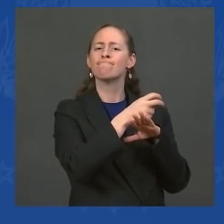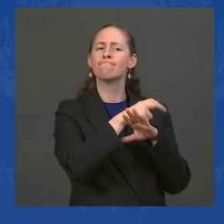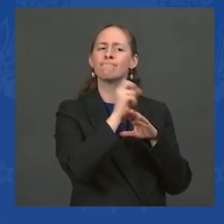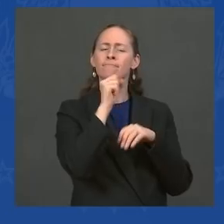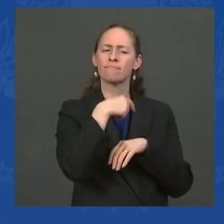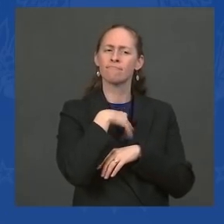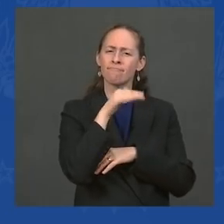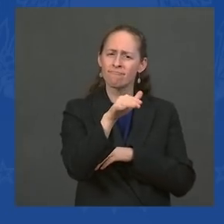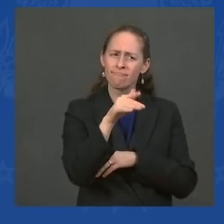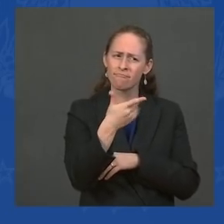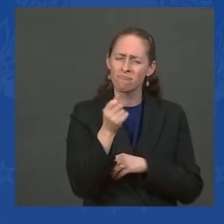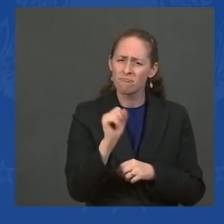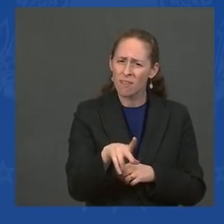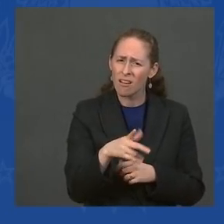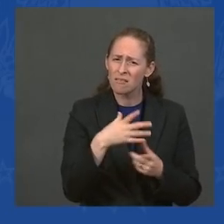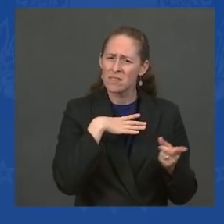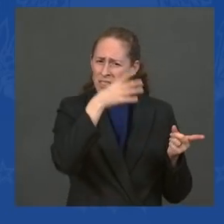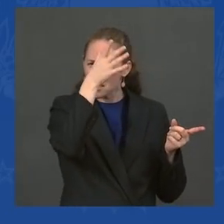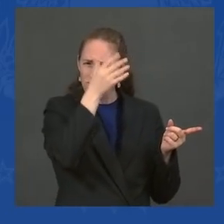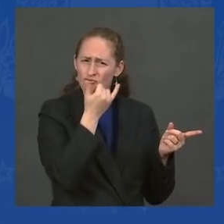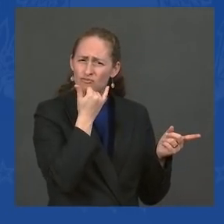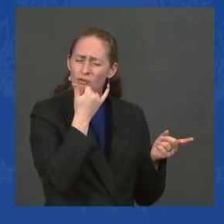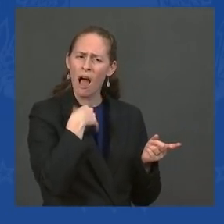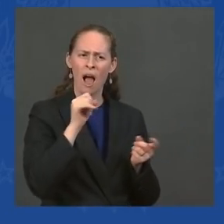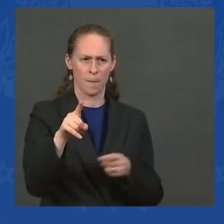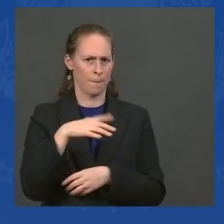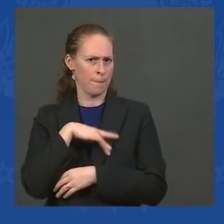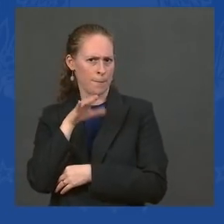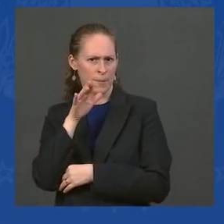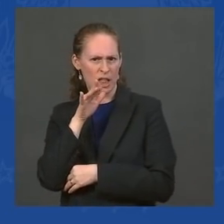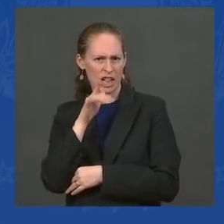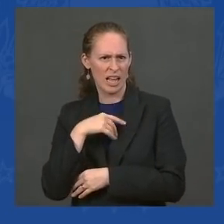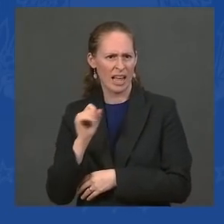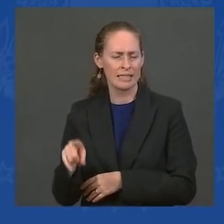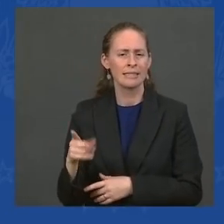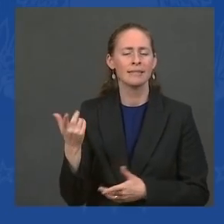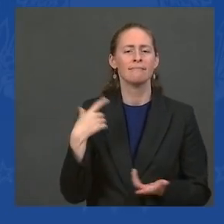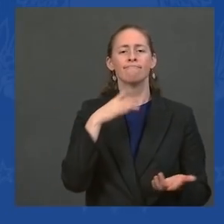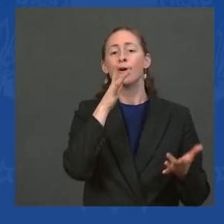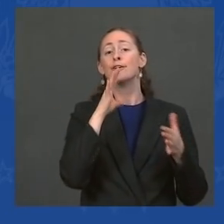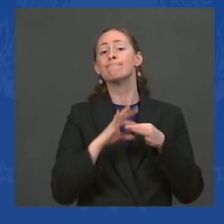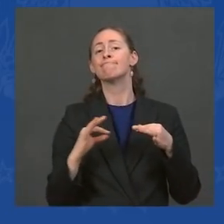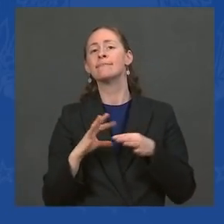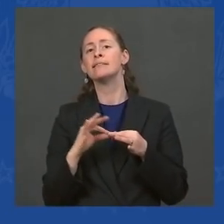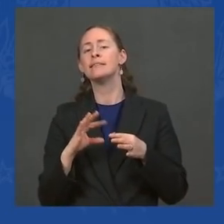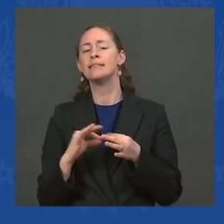I said, "What's the matter with Dad, Mom?" She said, "Well, honey, he -- his company just told him